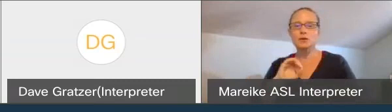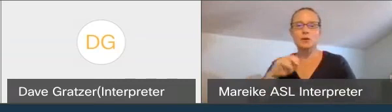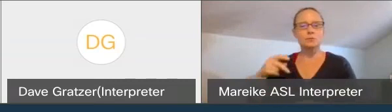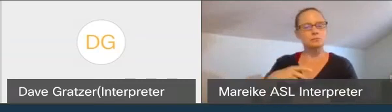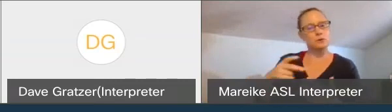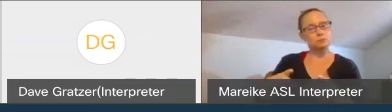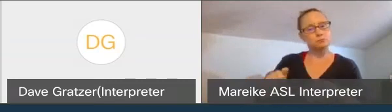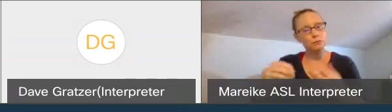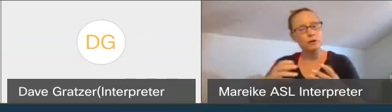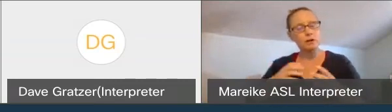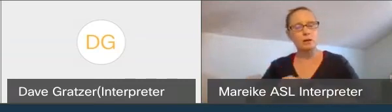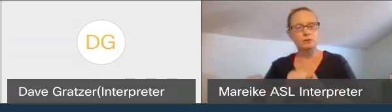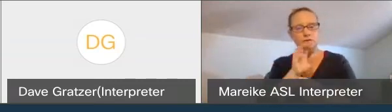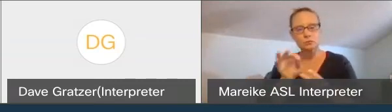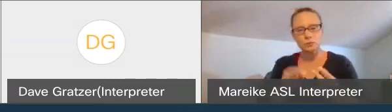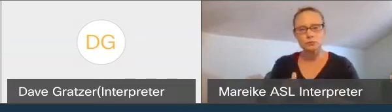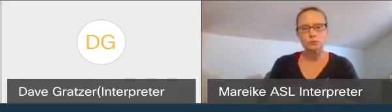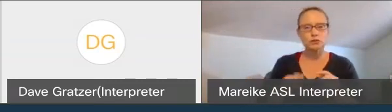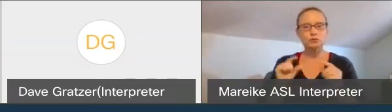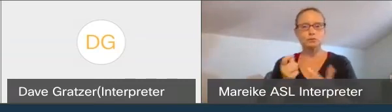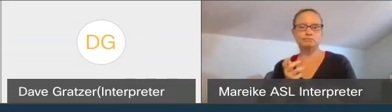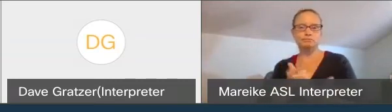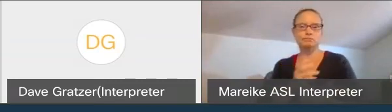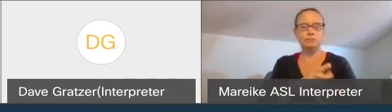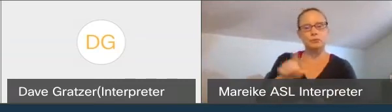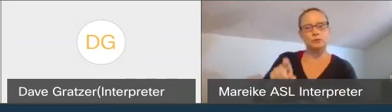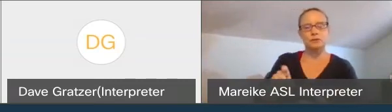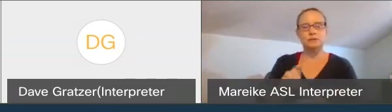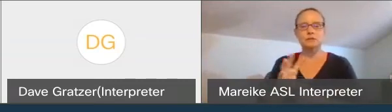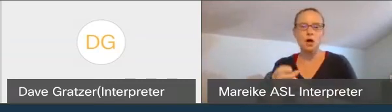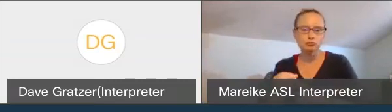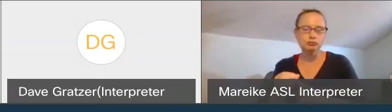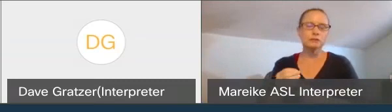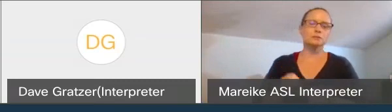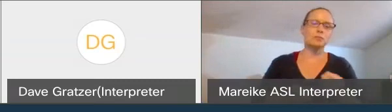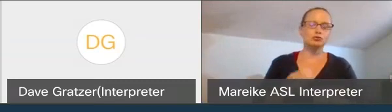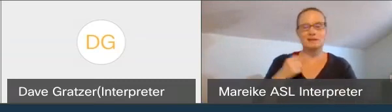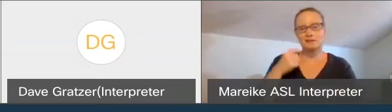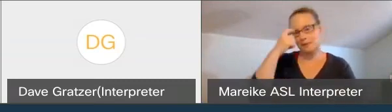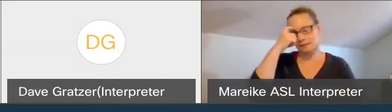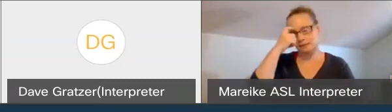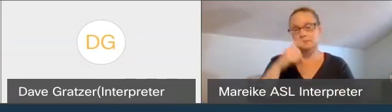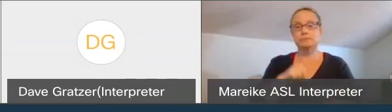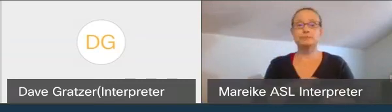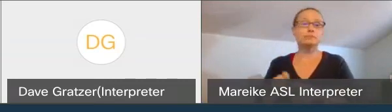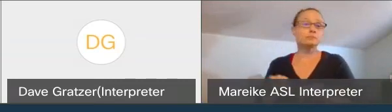with the choice in what group would best suit their needs culturally, emotionally, and mentally. Also, an important addition was made to MAAP.